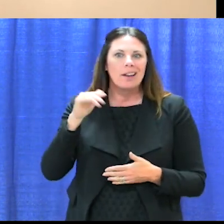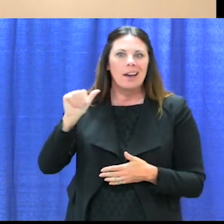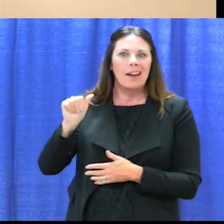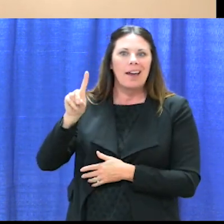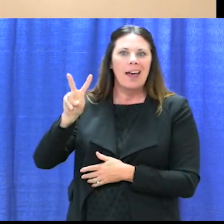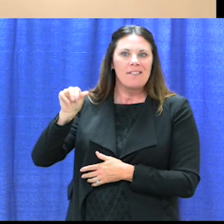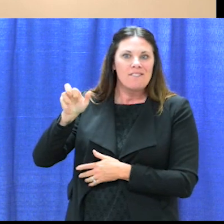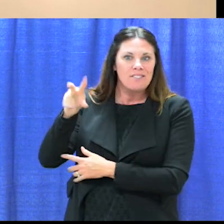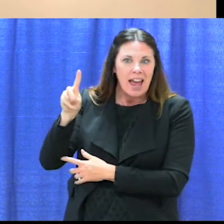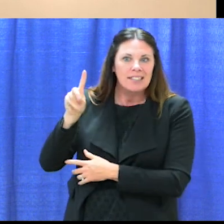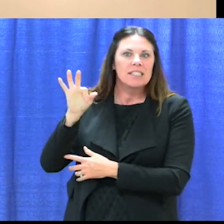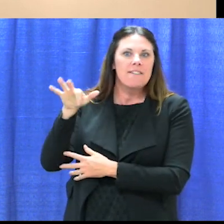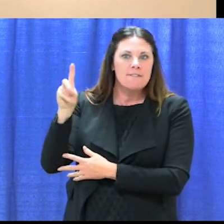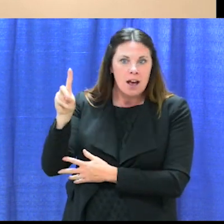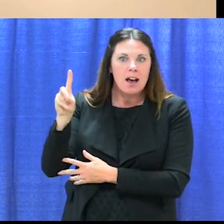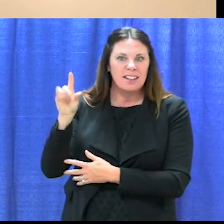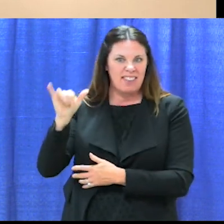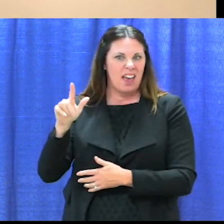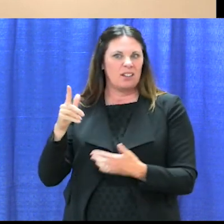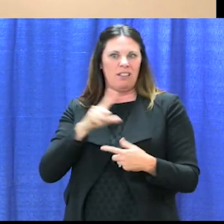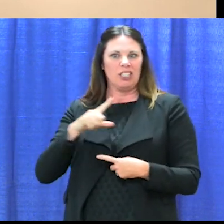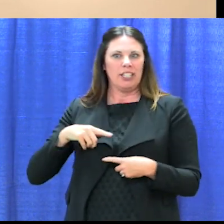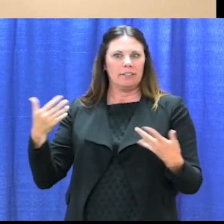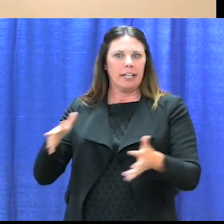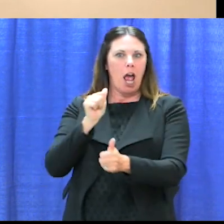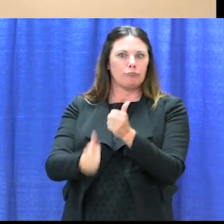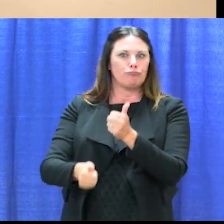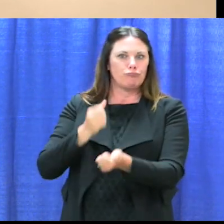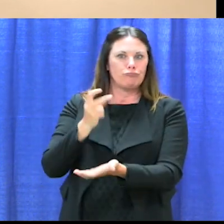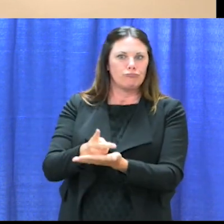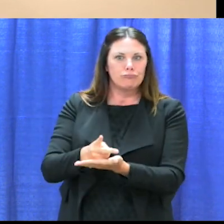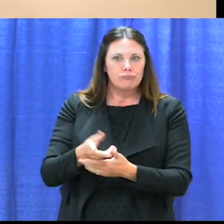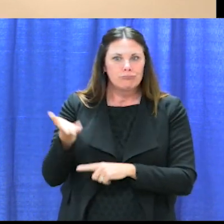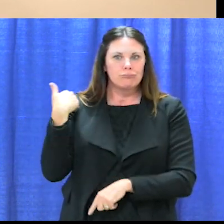which the legislature authorized in 2017 to build out in rural communities.